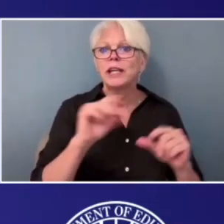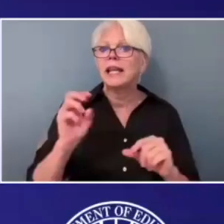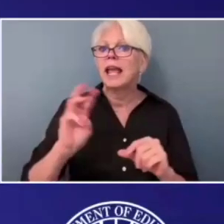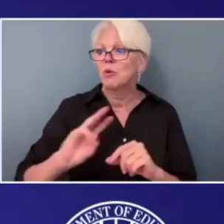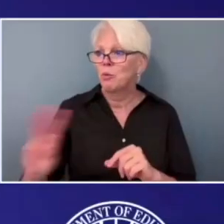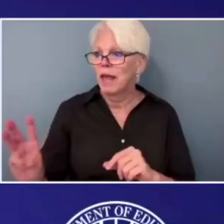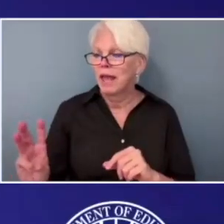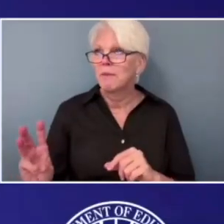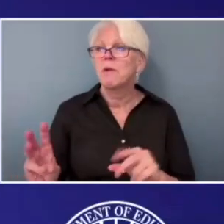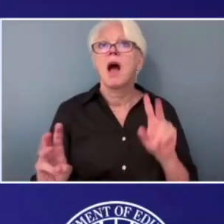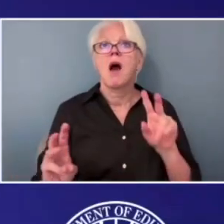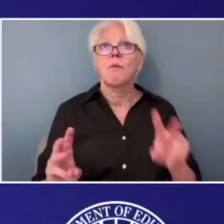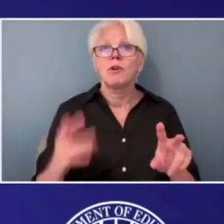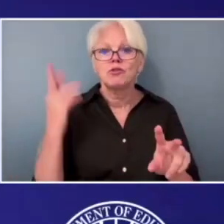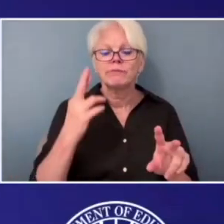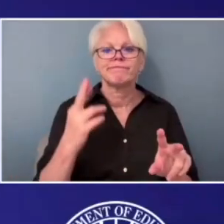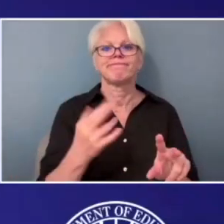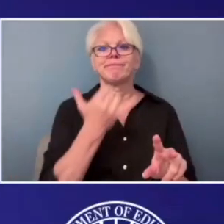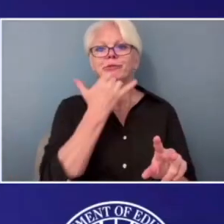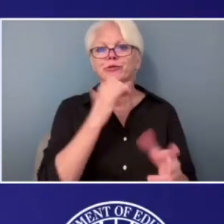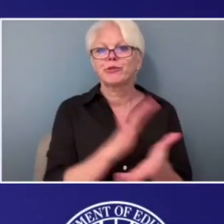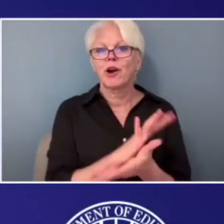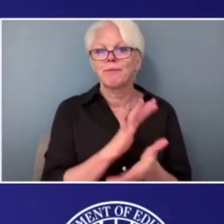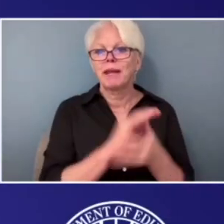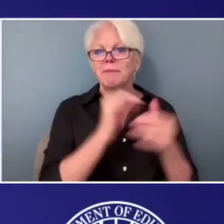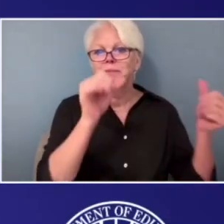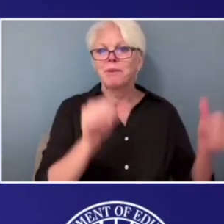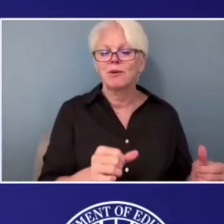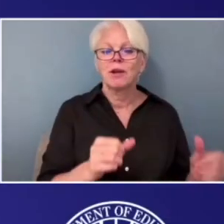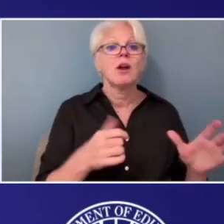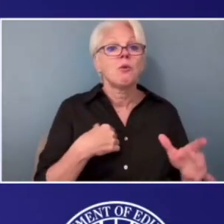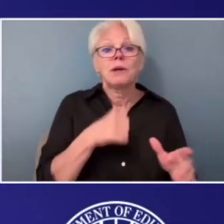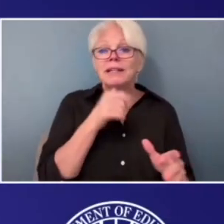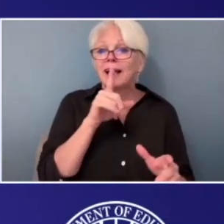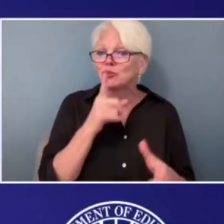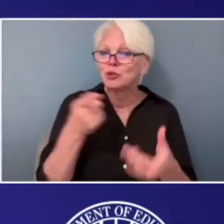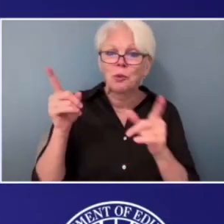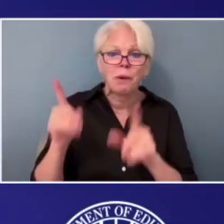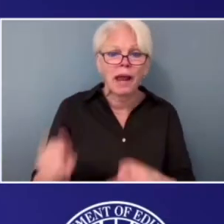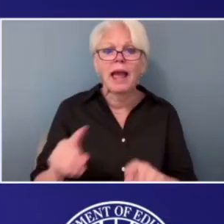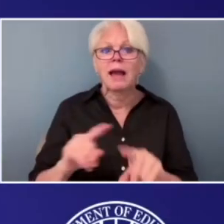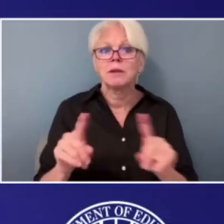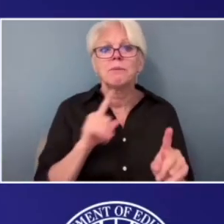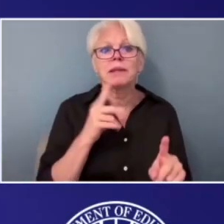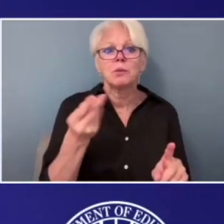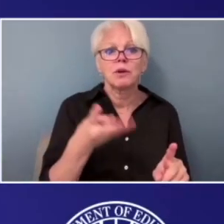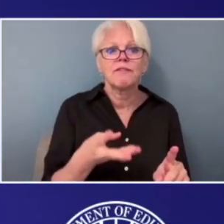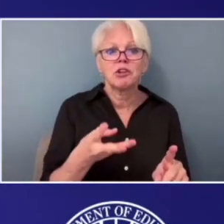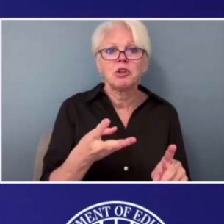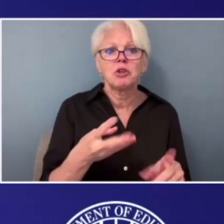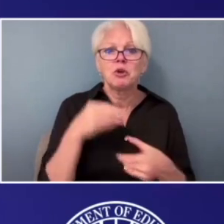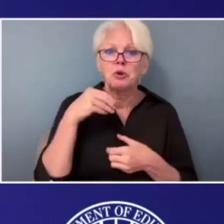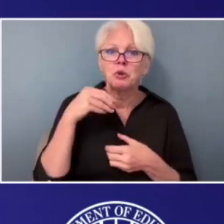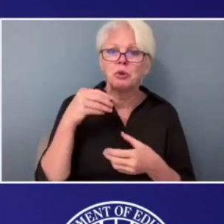right paper again. So we're still not sure what happened there, but there were a few internal edits on that document.